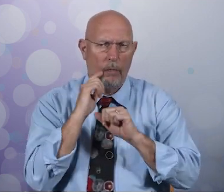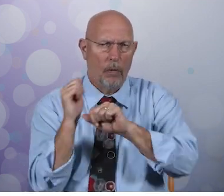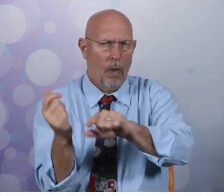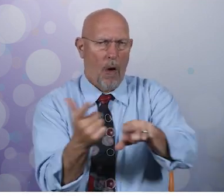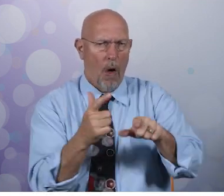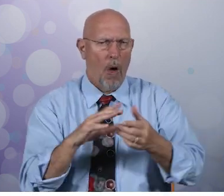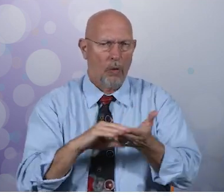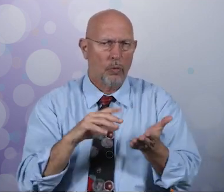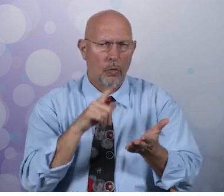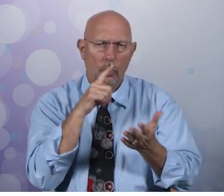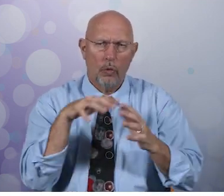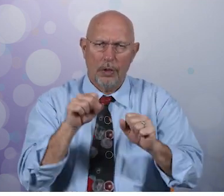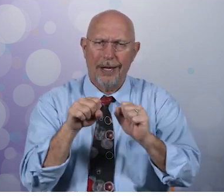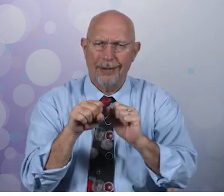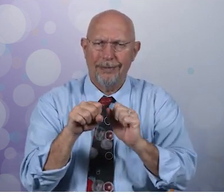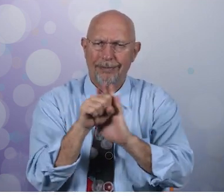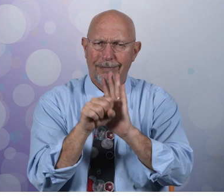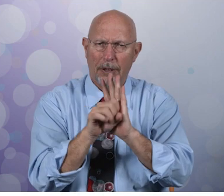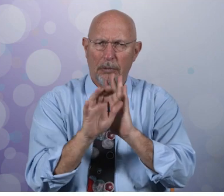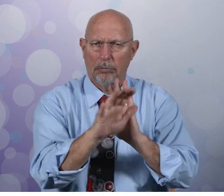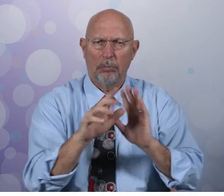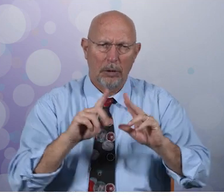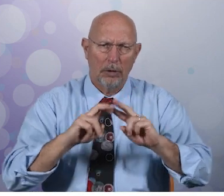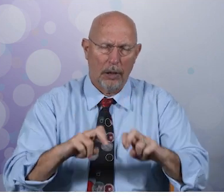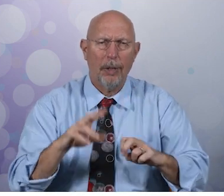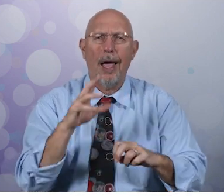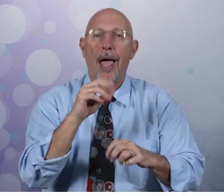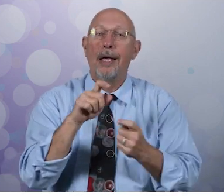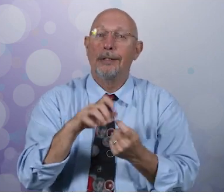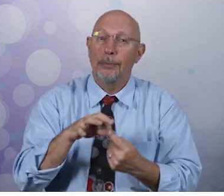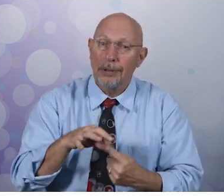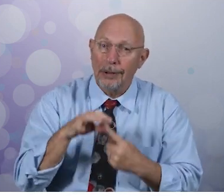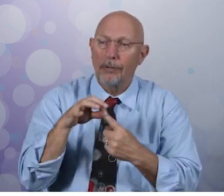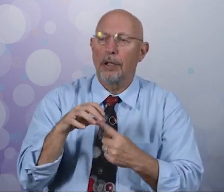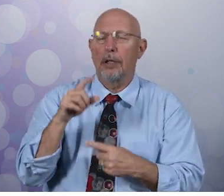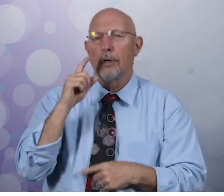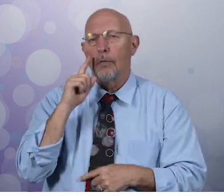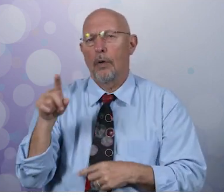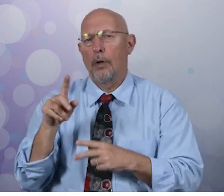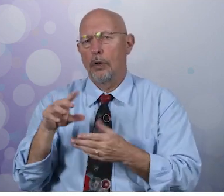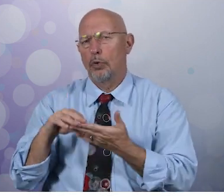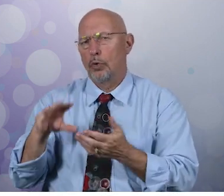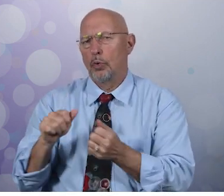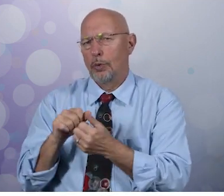and then more specifically for students with disabilities there are added layers of support.